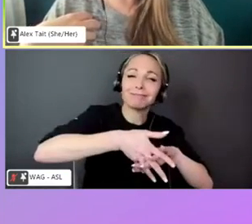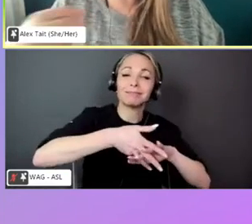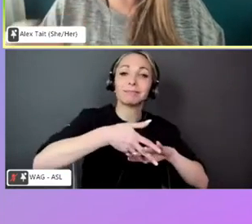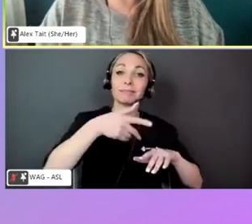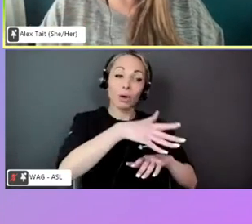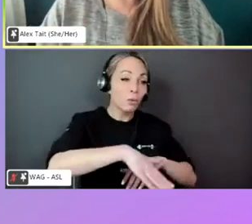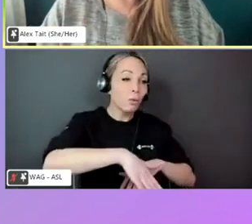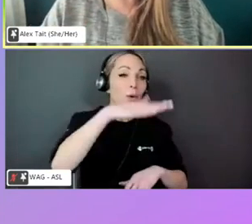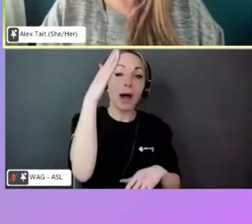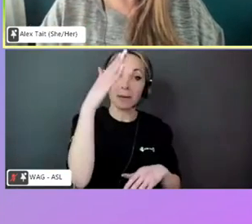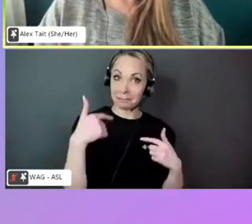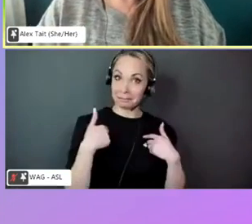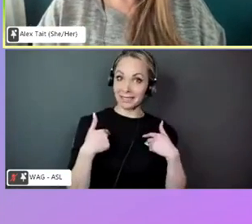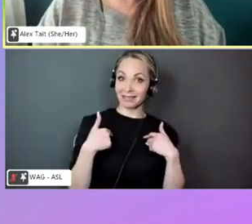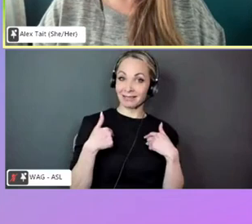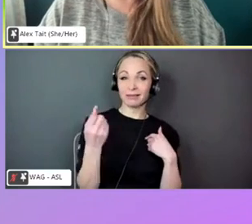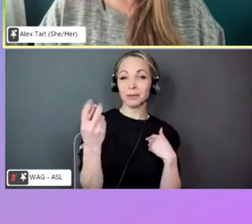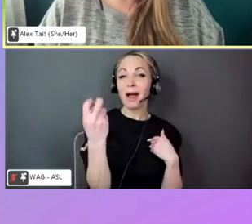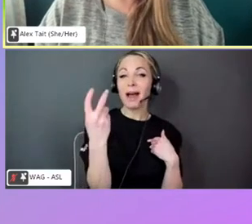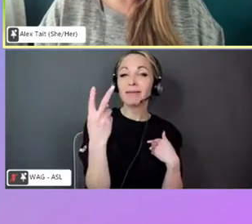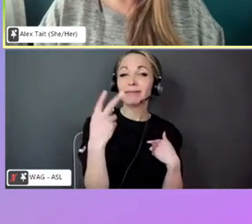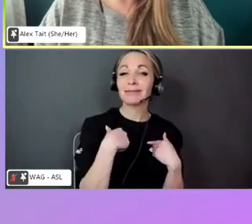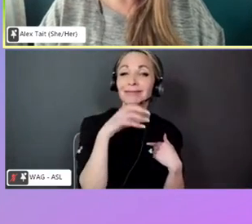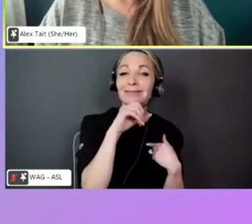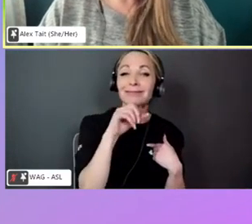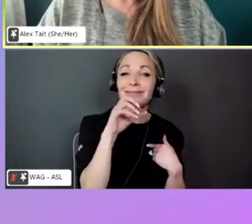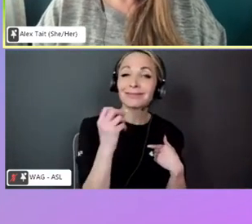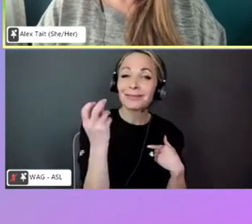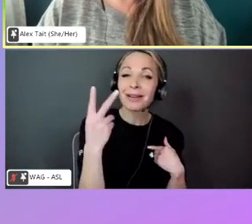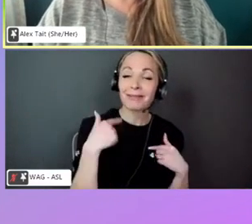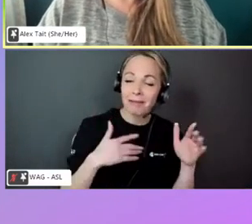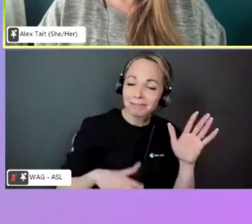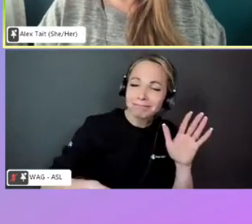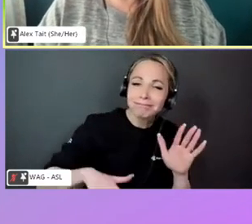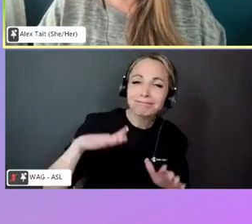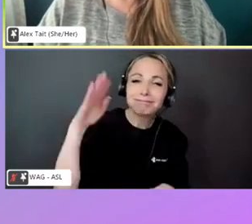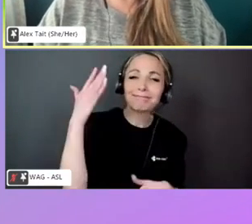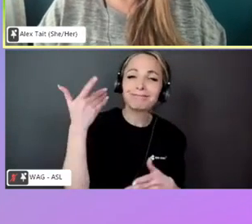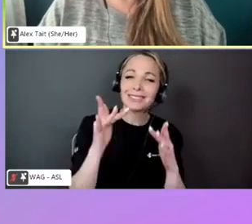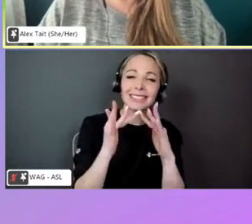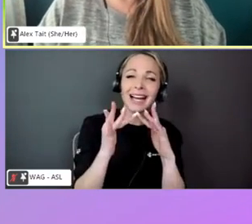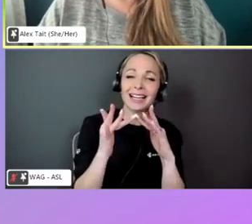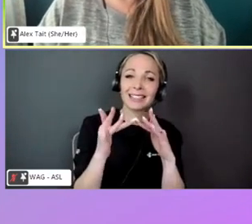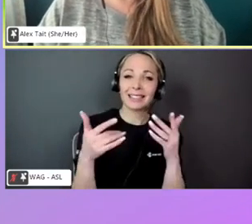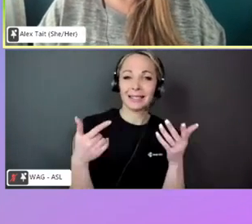Meaning folks that grew up with the internet. For example, I've had internet access at home since I was